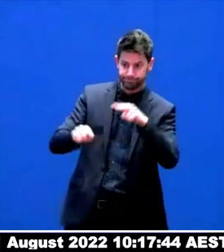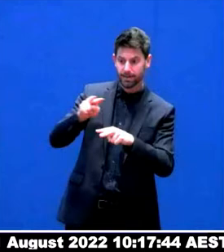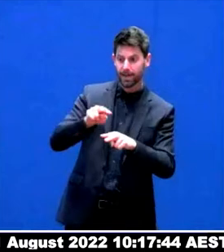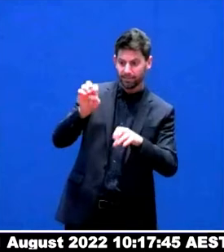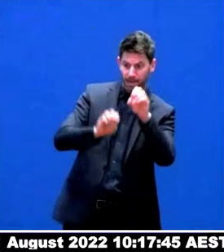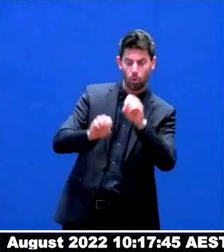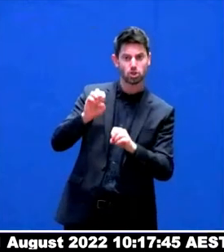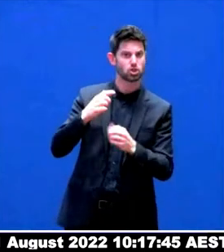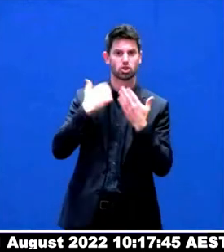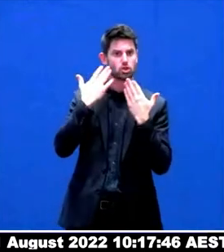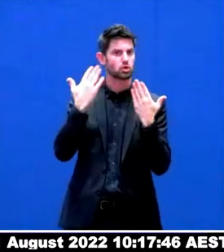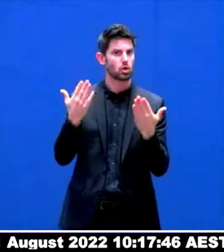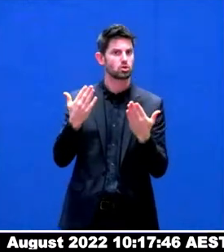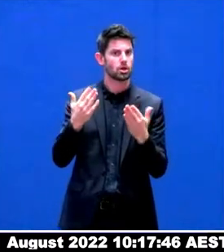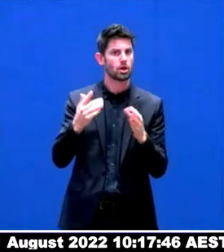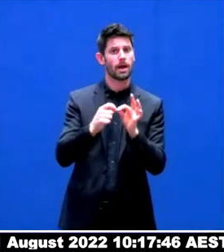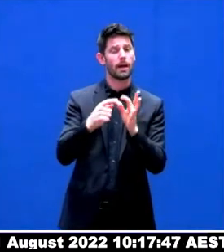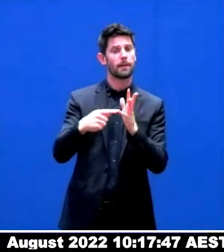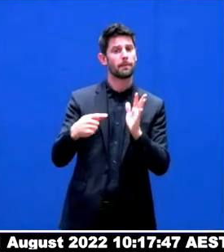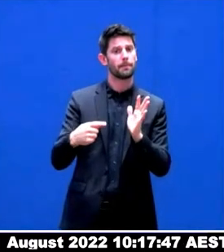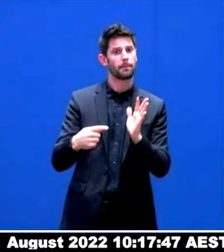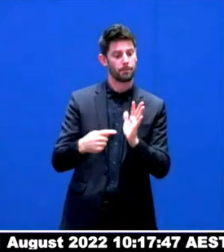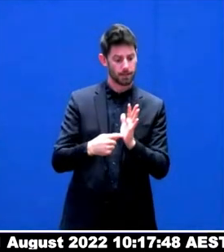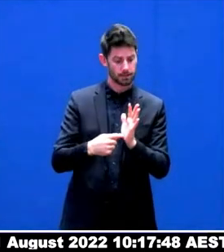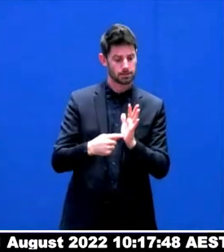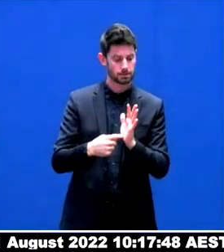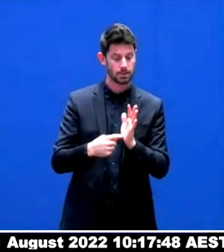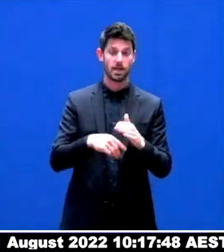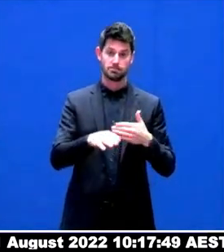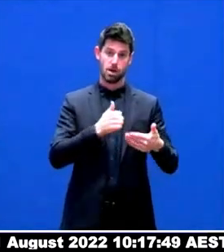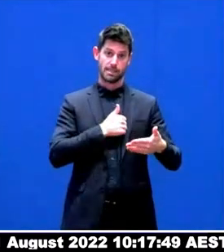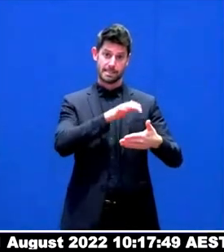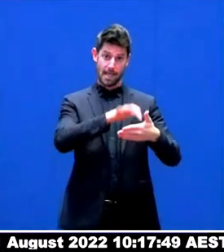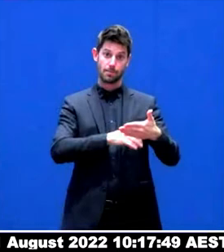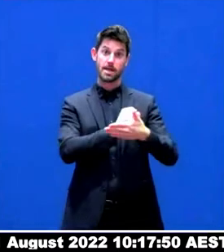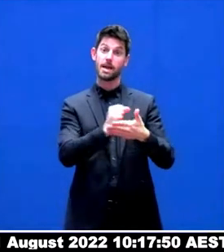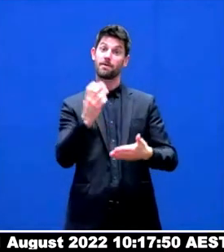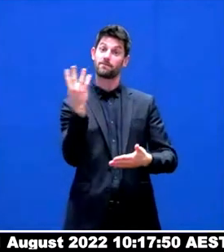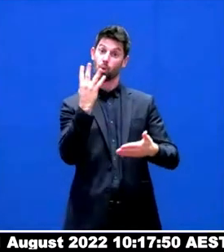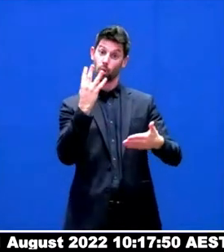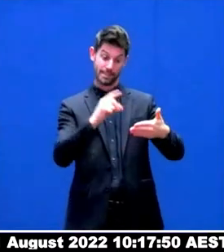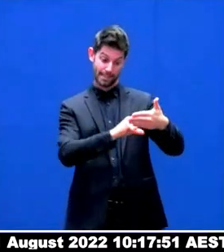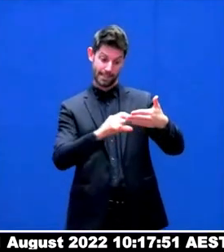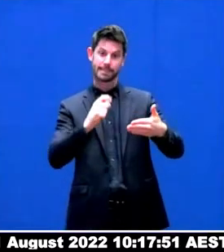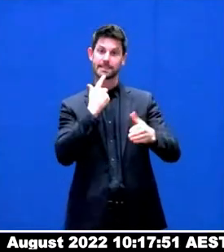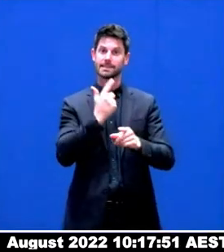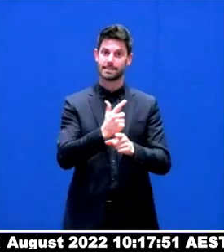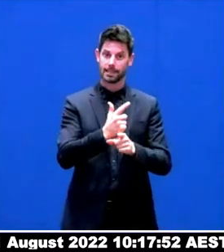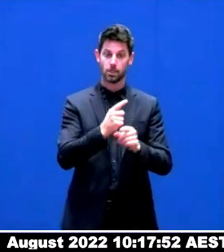that at - you'll see in my statement at paragraph 14 we talk about UNSSW, New South